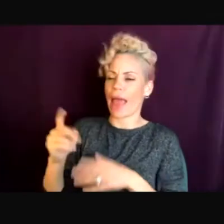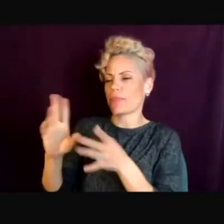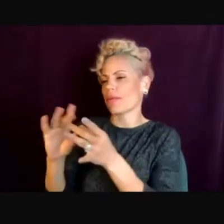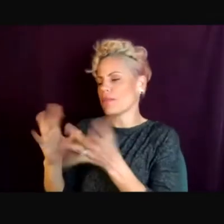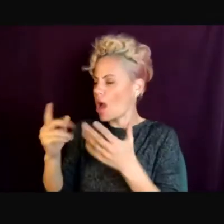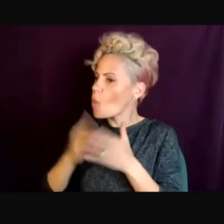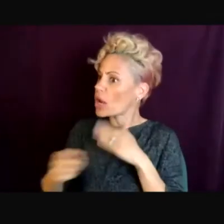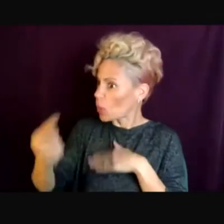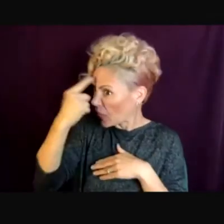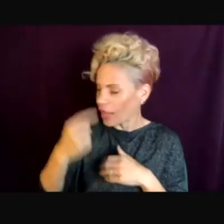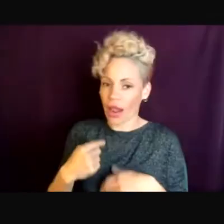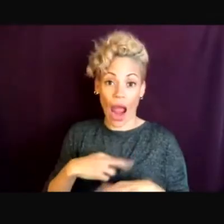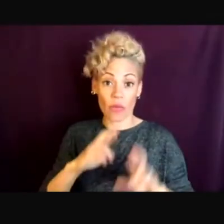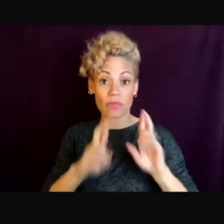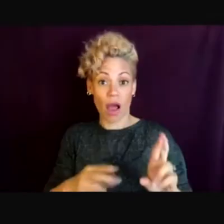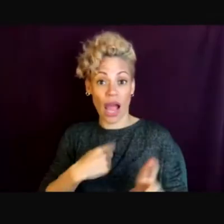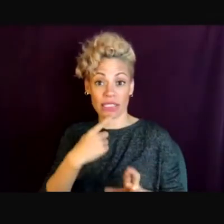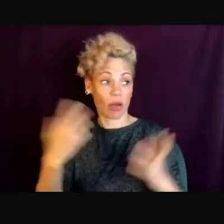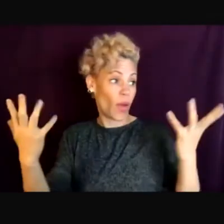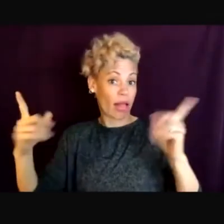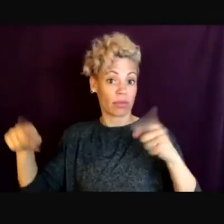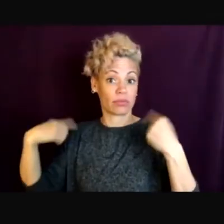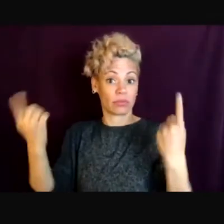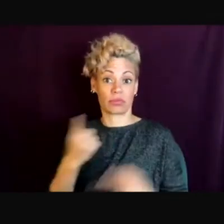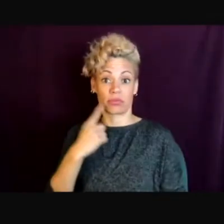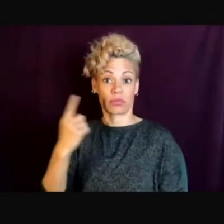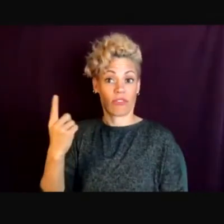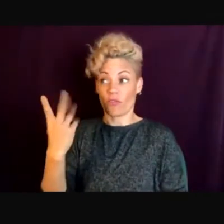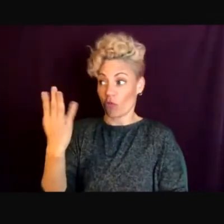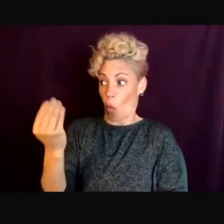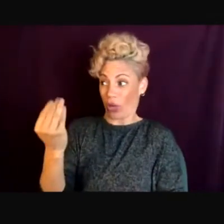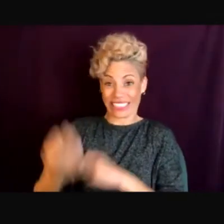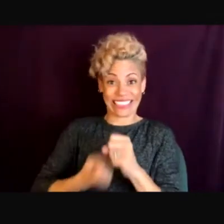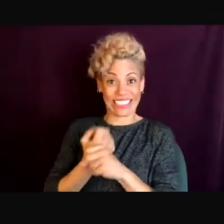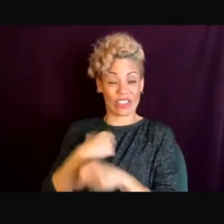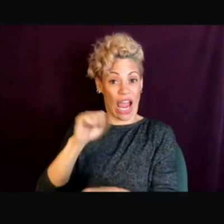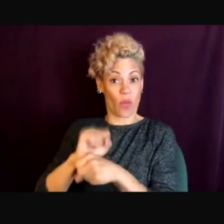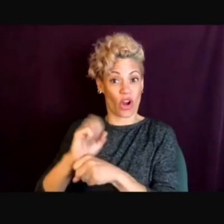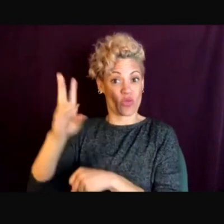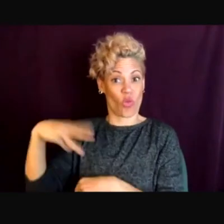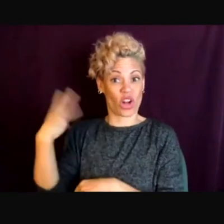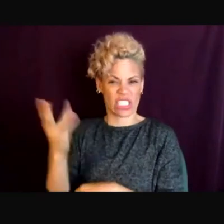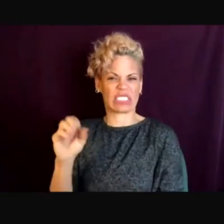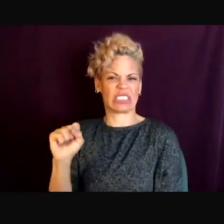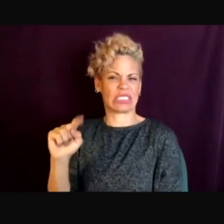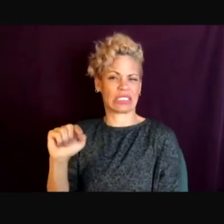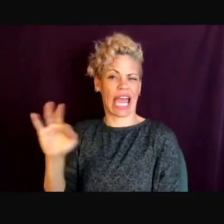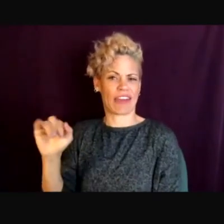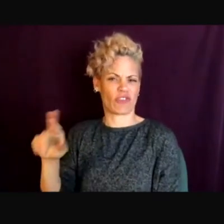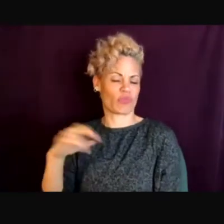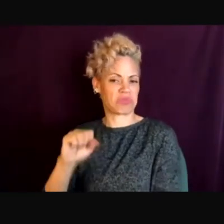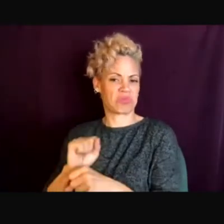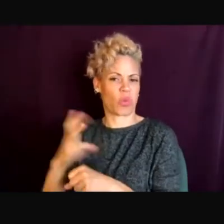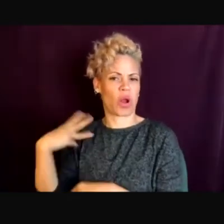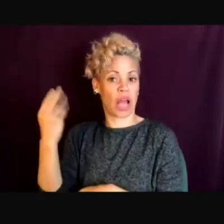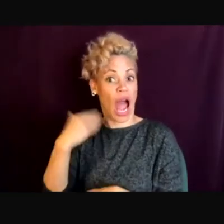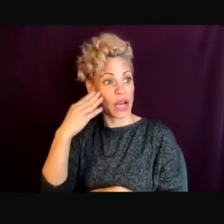"Well, in the 14 years I'd been a staffer in Washington, I knew a lot of people who went to the White House